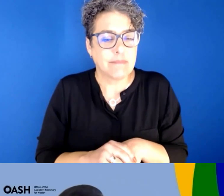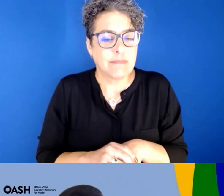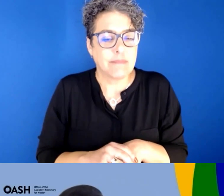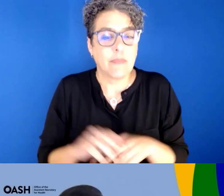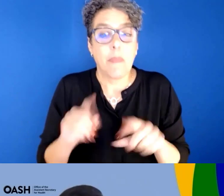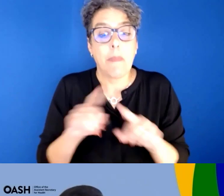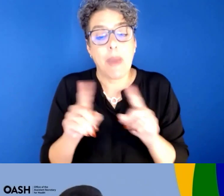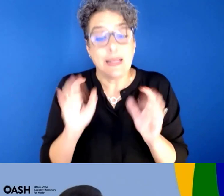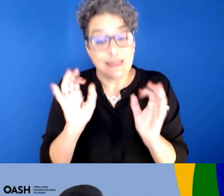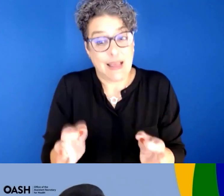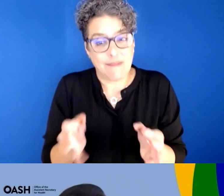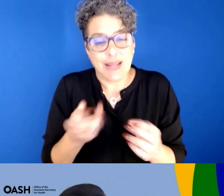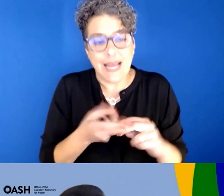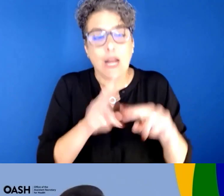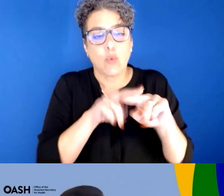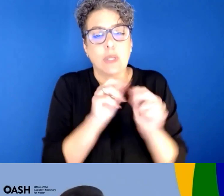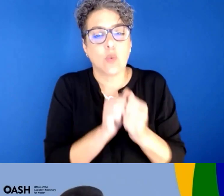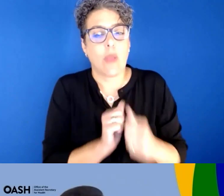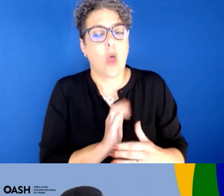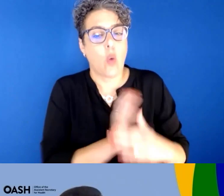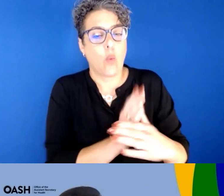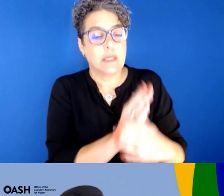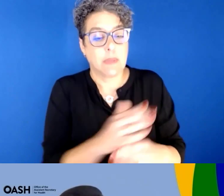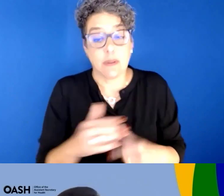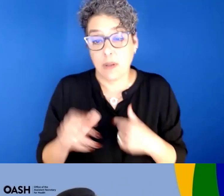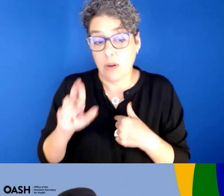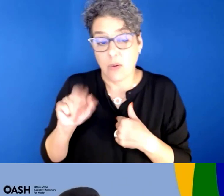Dr. Ranjini Ambalavanar: Yeah, I could say it's increasing instead of going down.